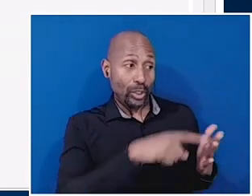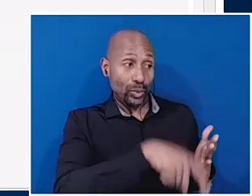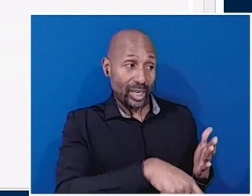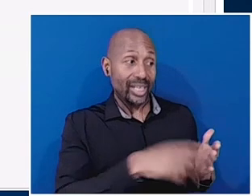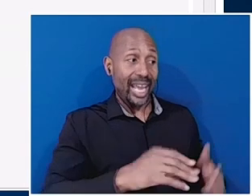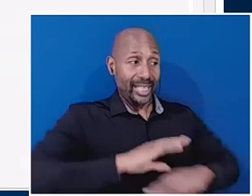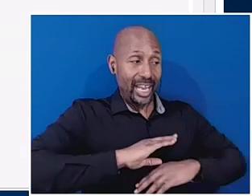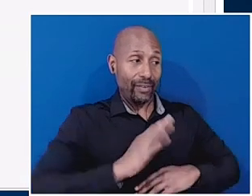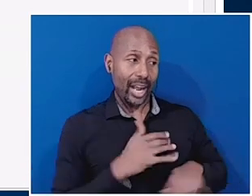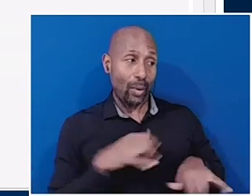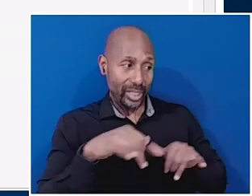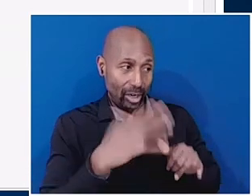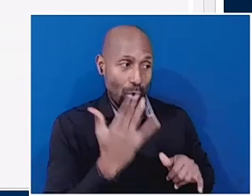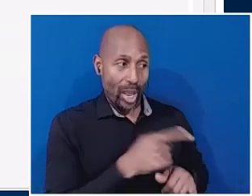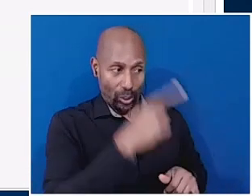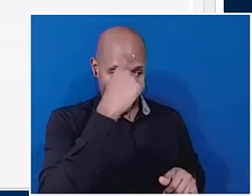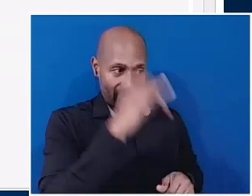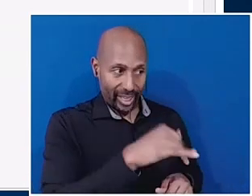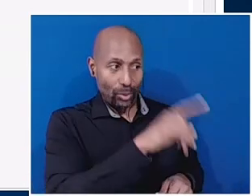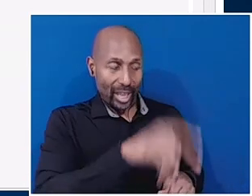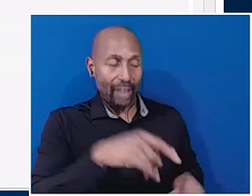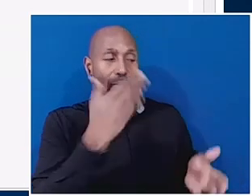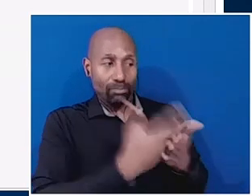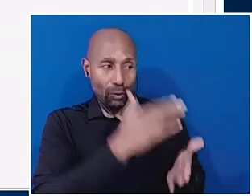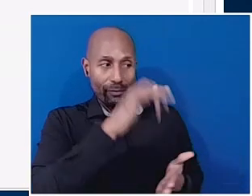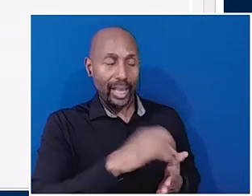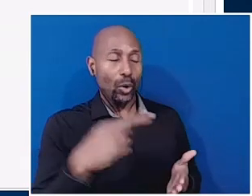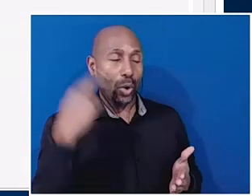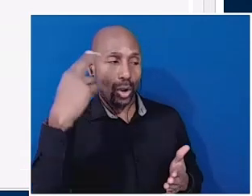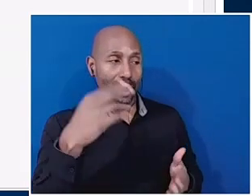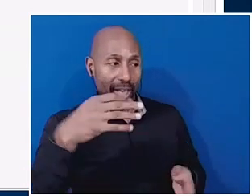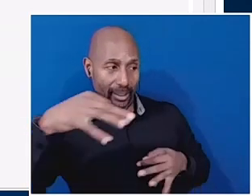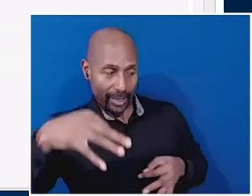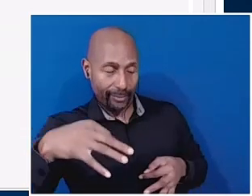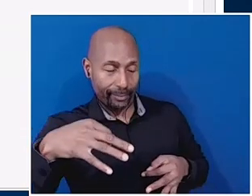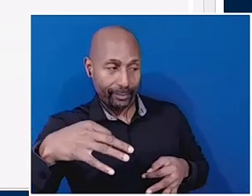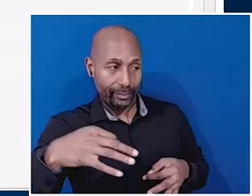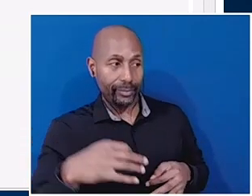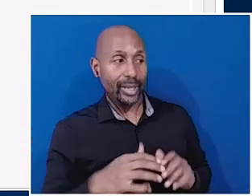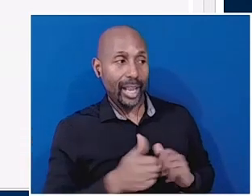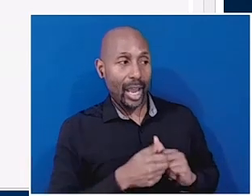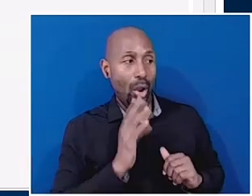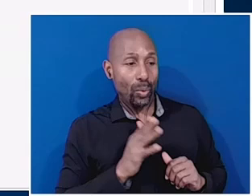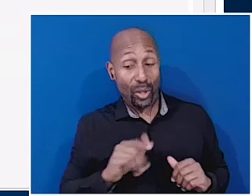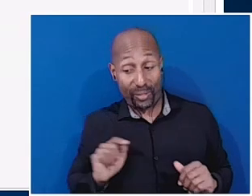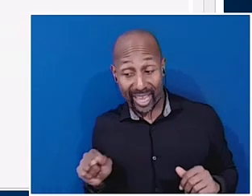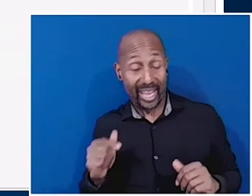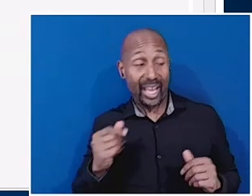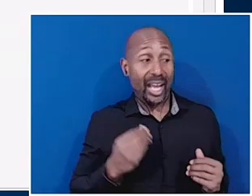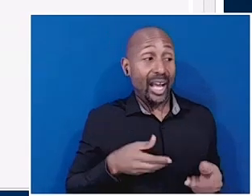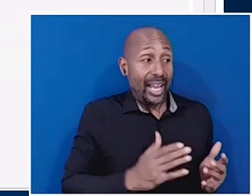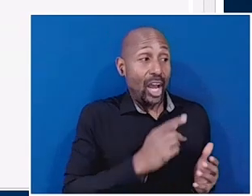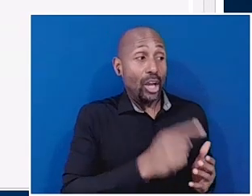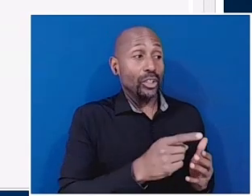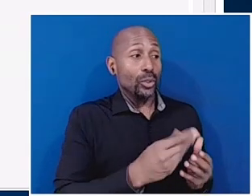allow you to deliver a new activity at an acceptable level of program support?